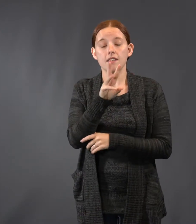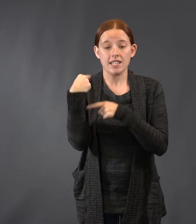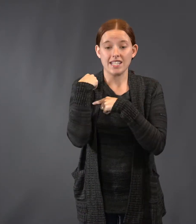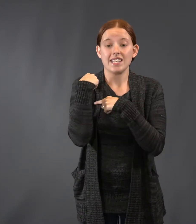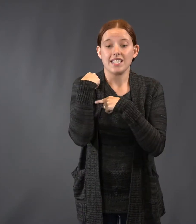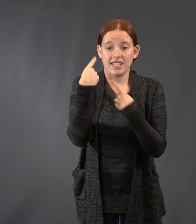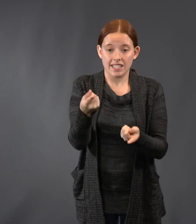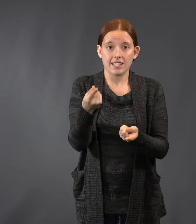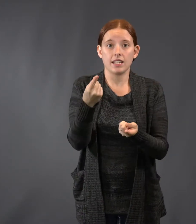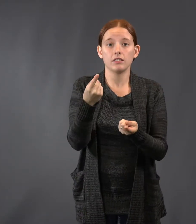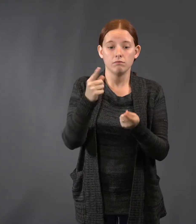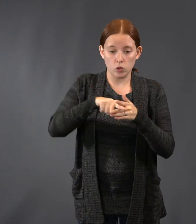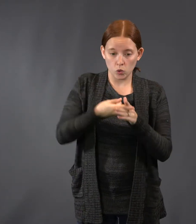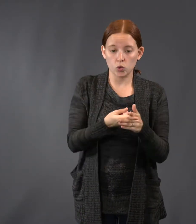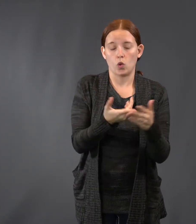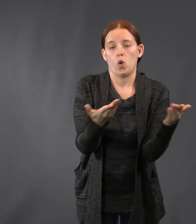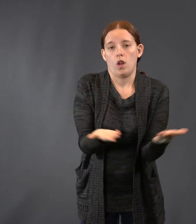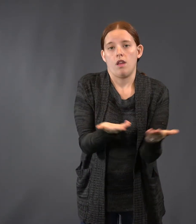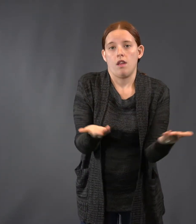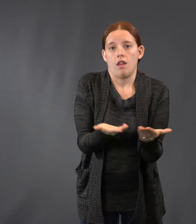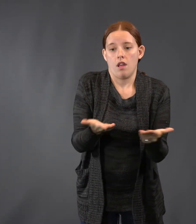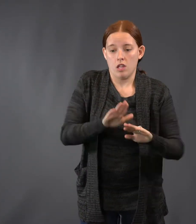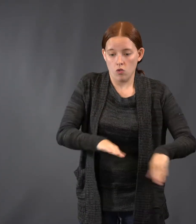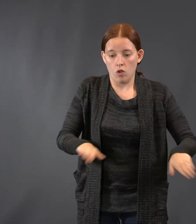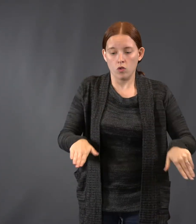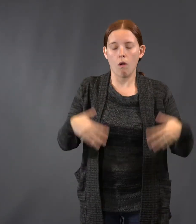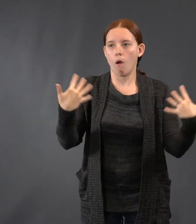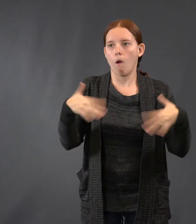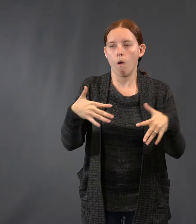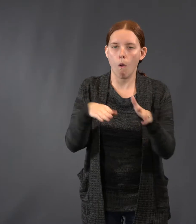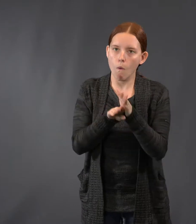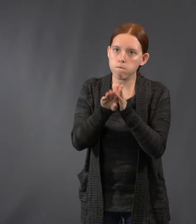Since starting at WSD, my deaf child that was behind in language,